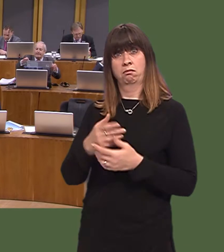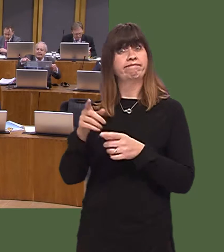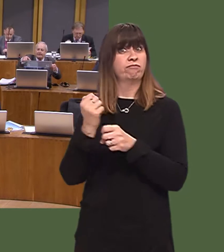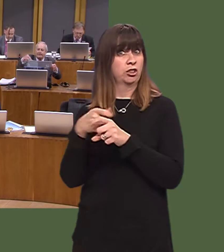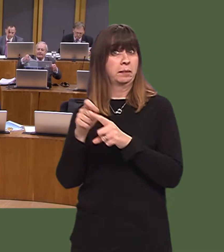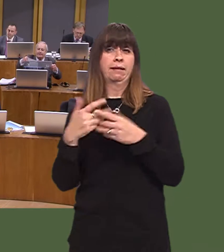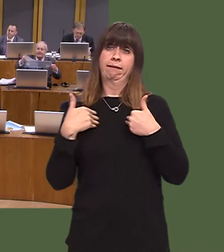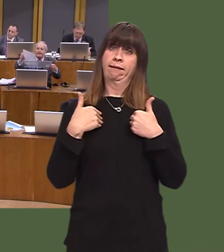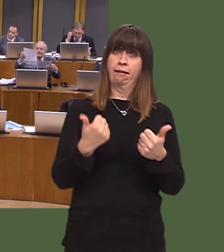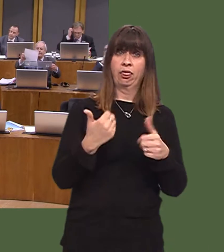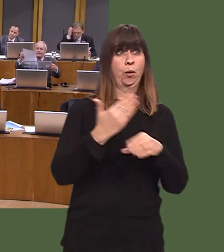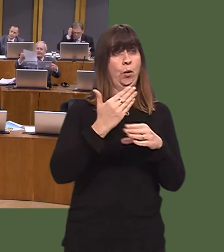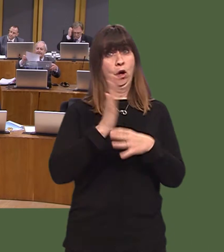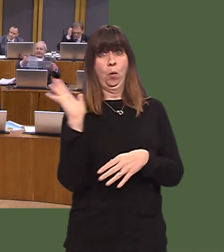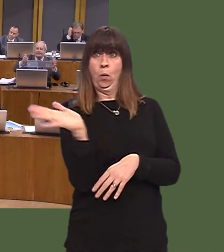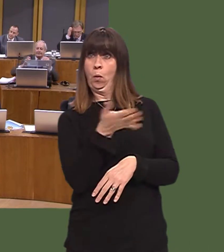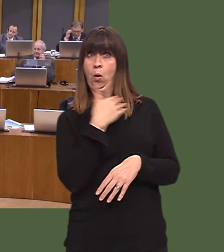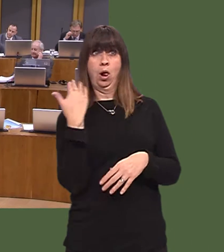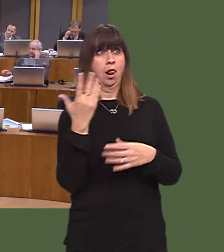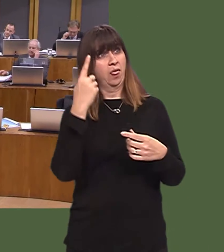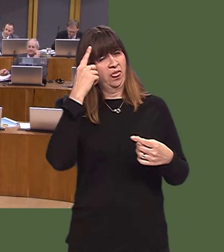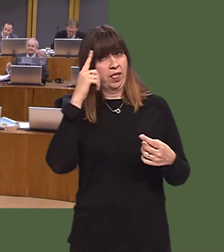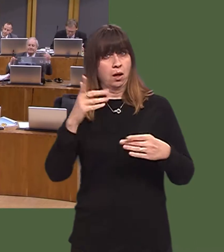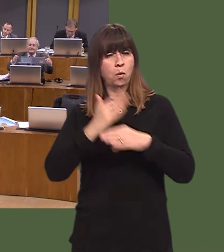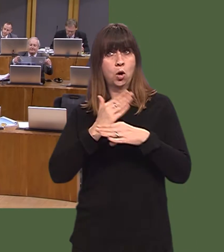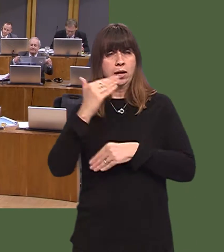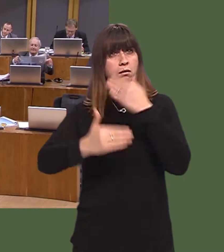work in primary care, at a level that we think is right and appropriate.